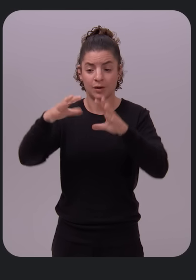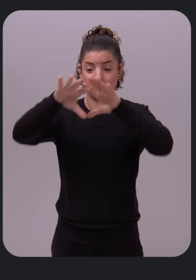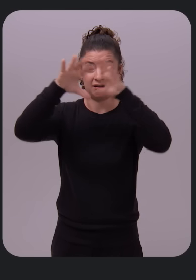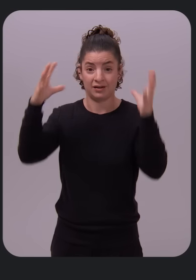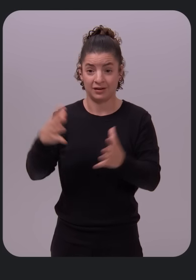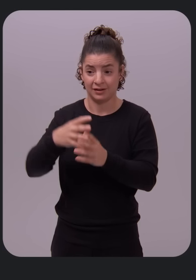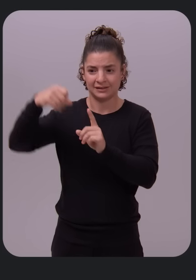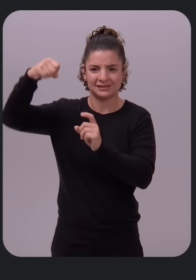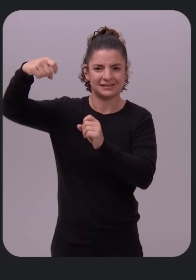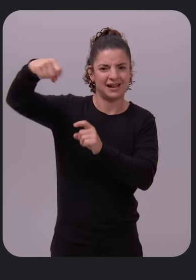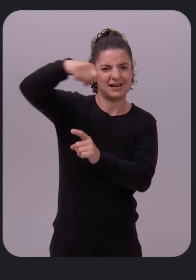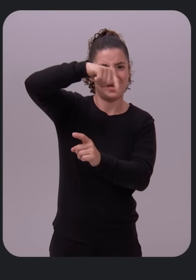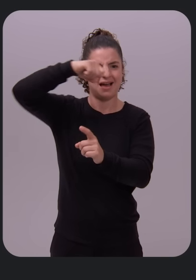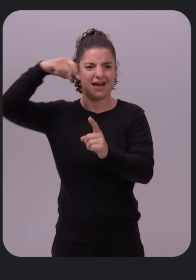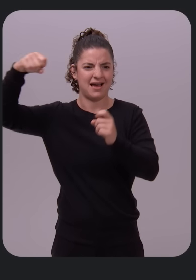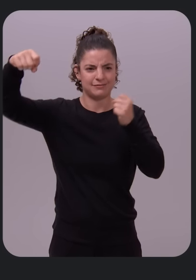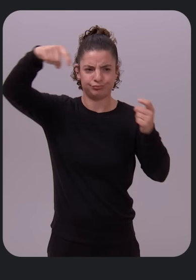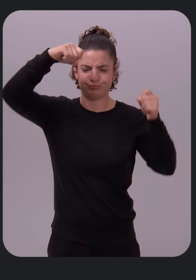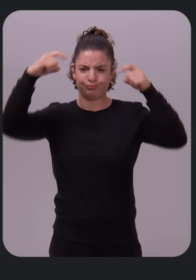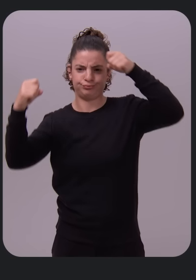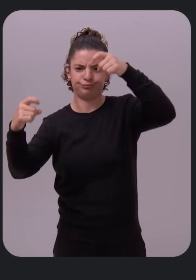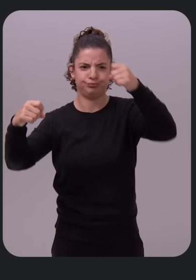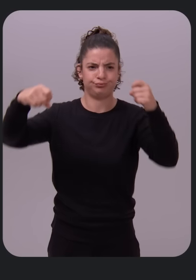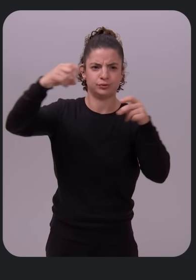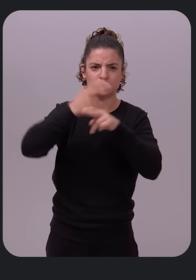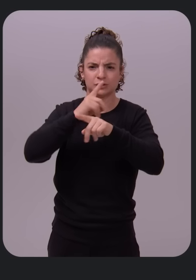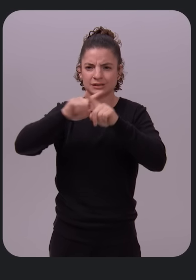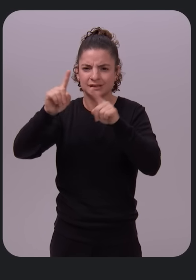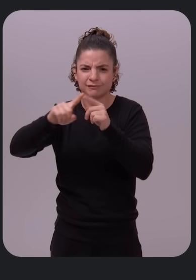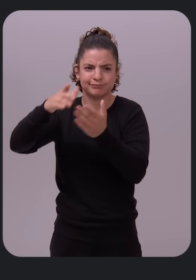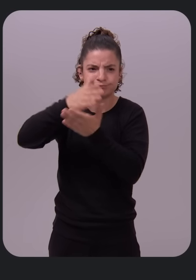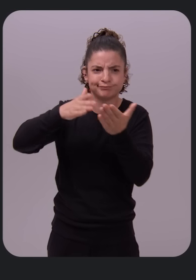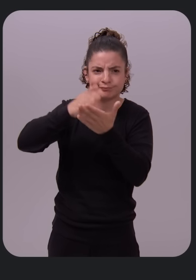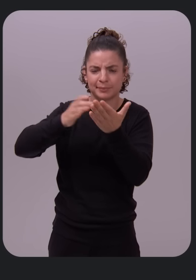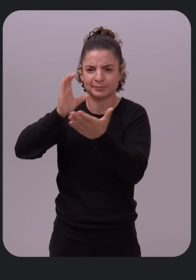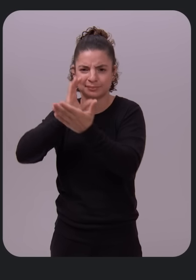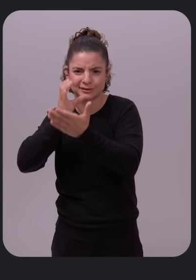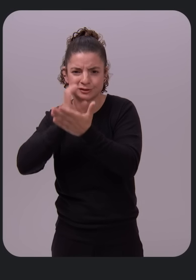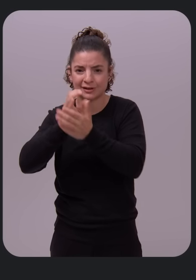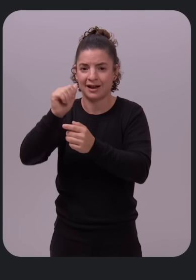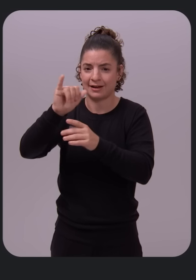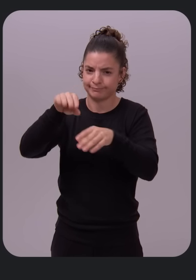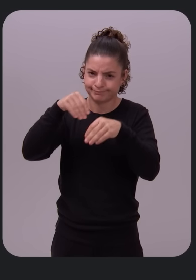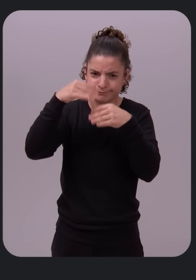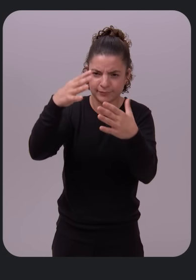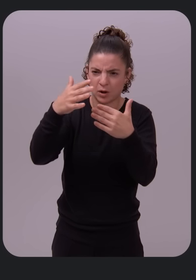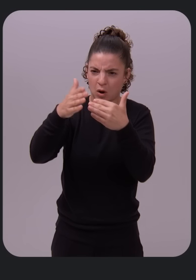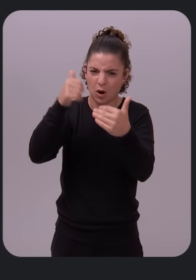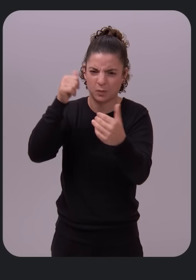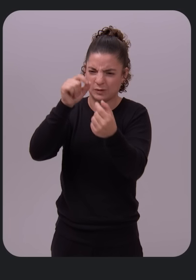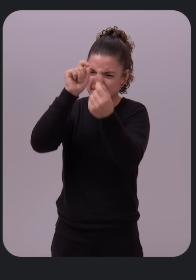that use multispectral satellite imagery and AI, aiming to provide near real-time insights.